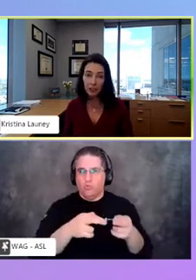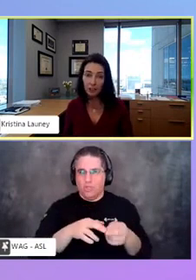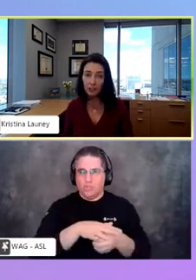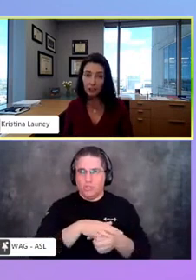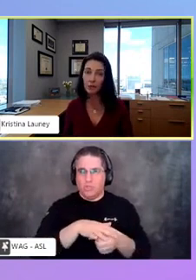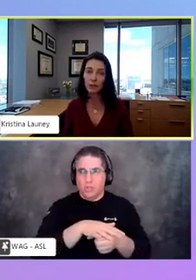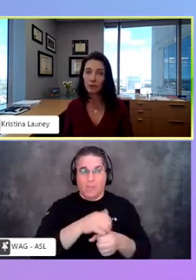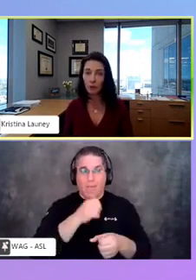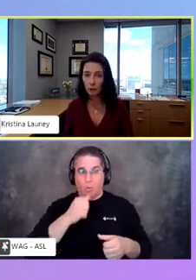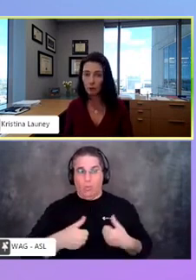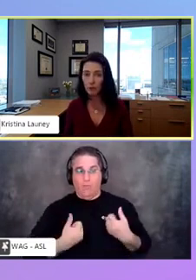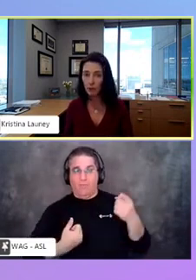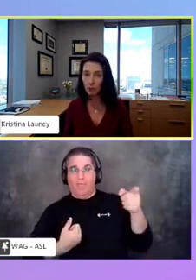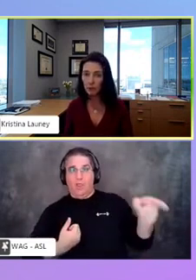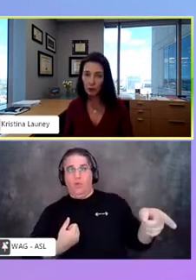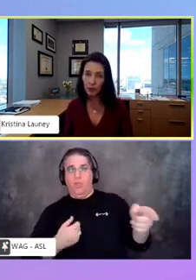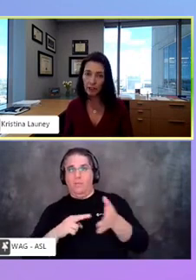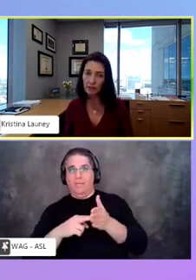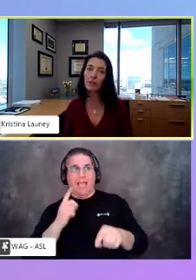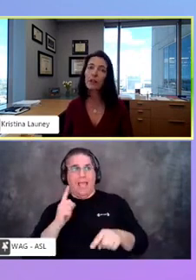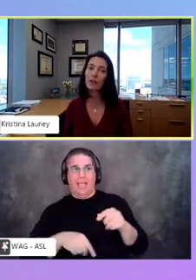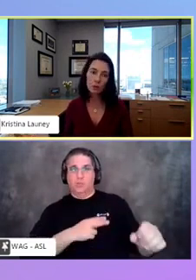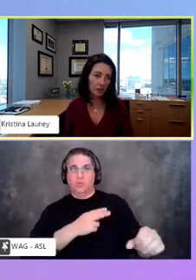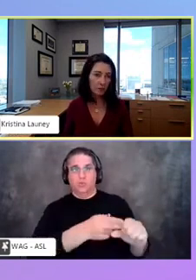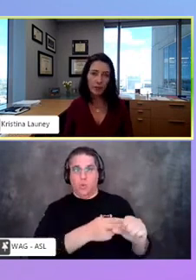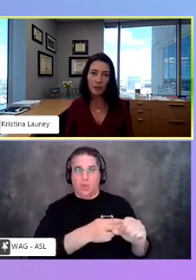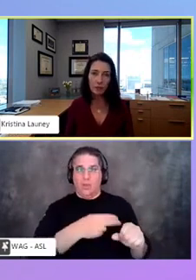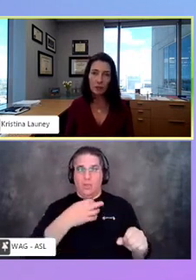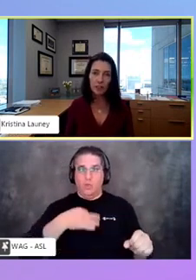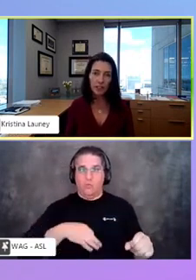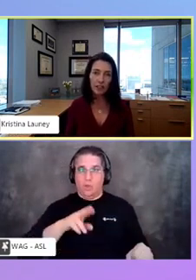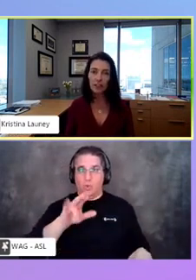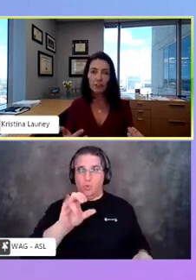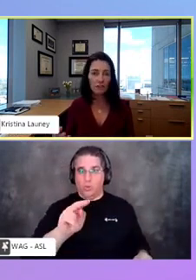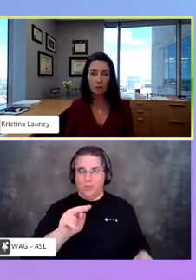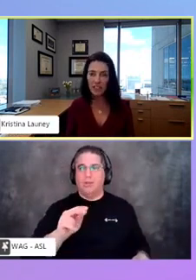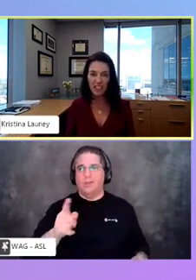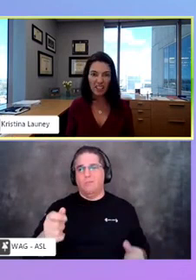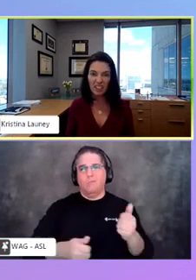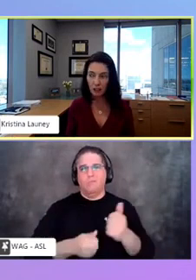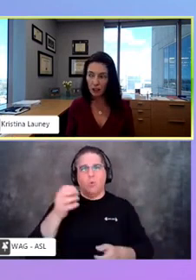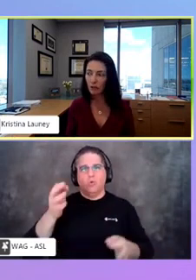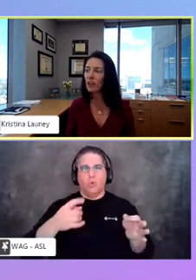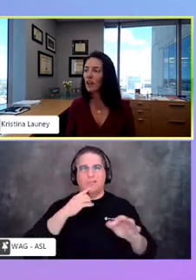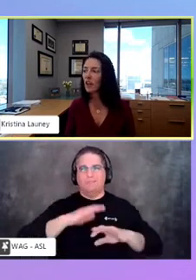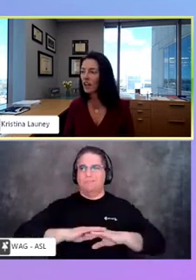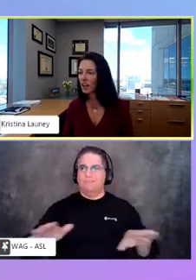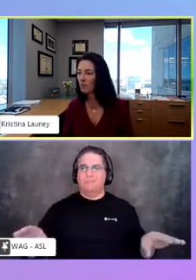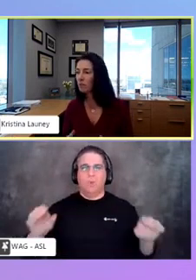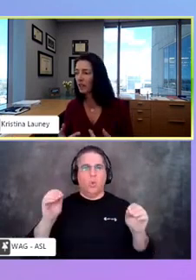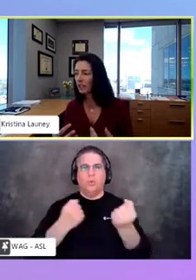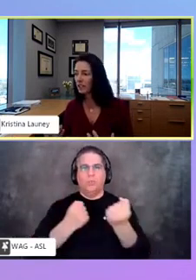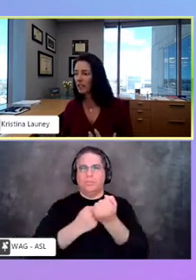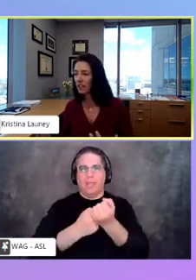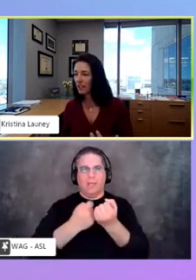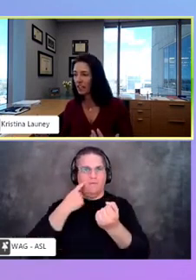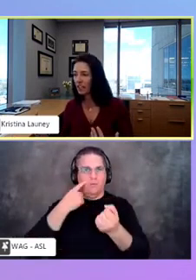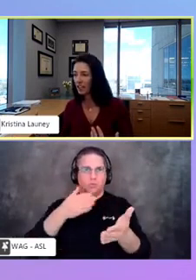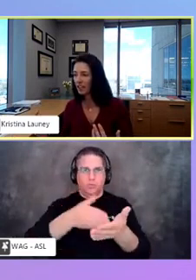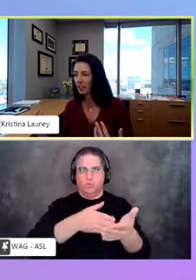from standing cases is if you're suing a credit union that's a reasonable credit union and you limit their